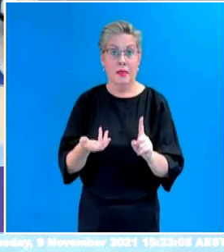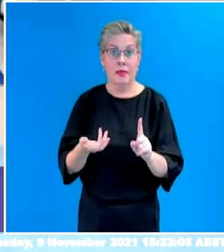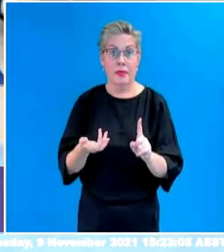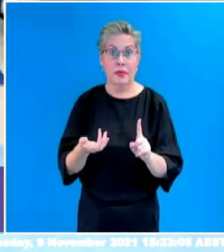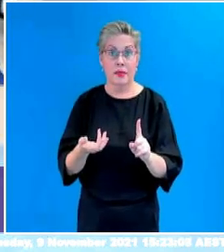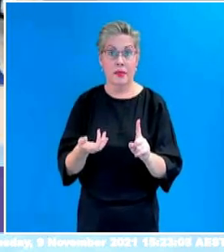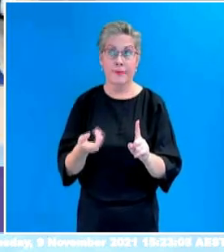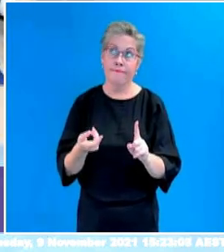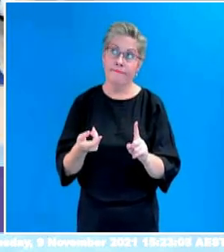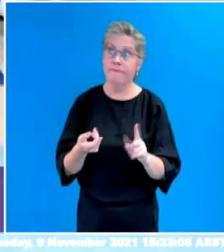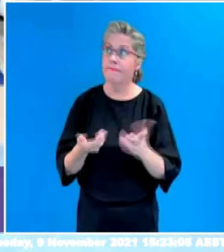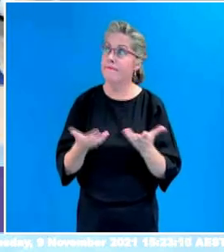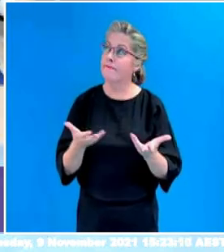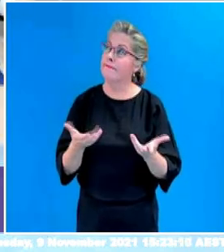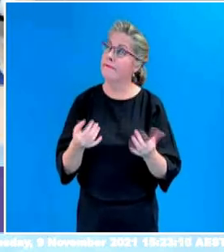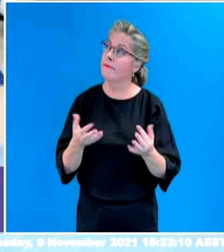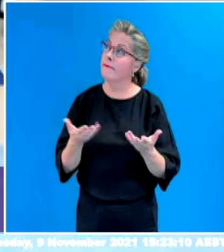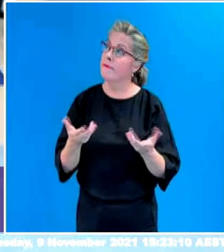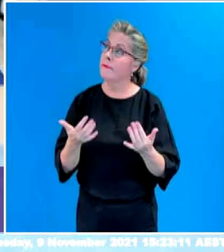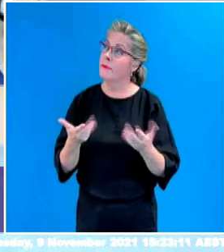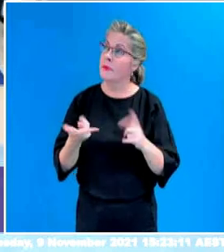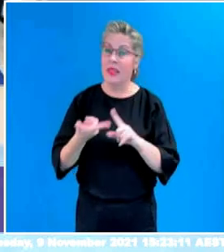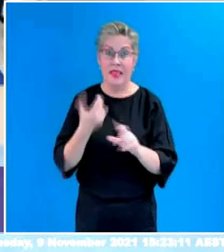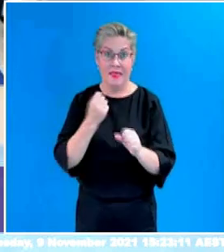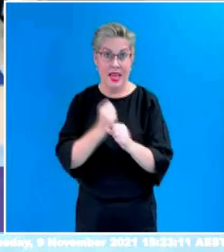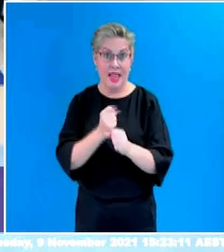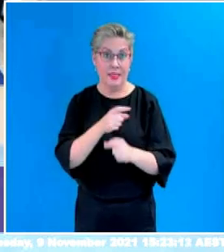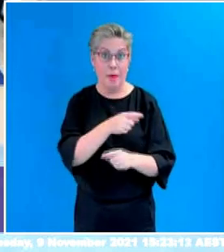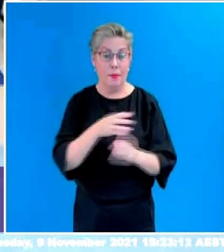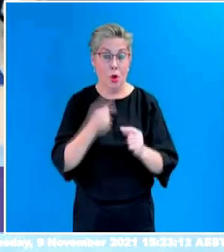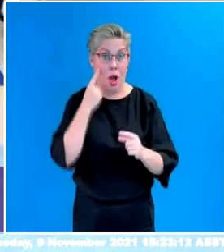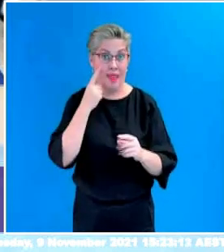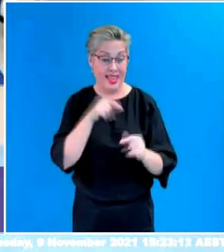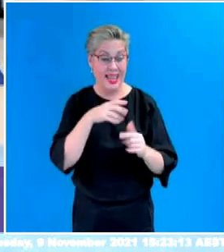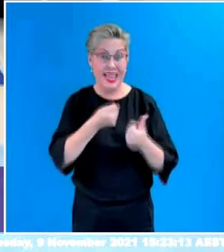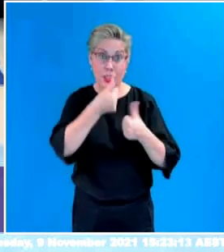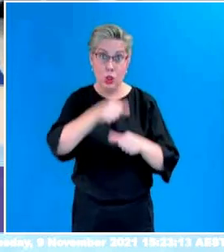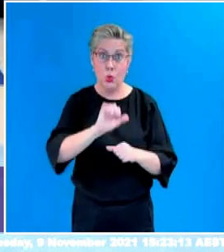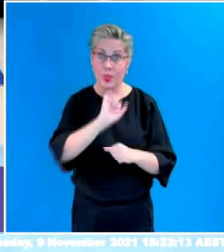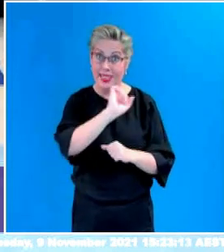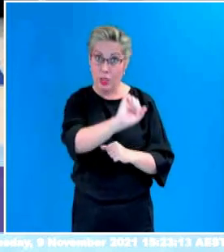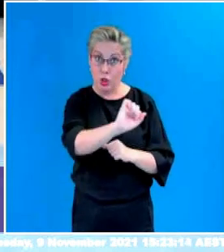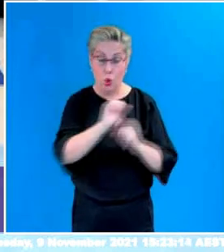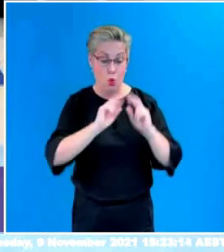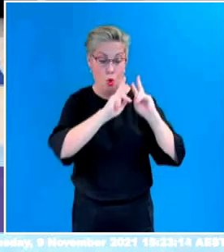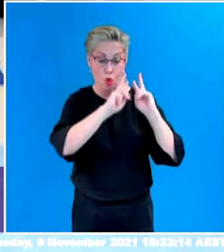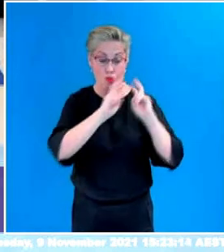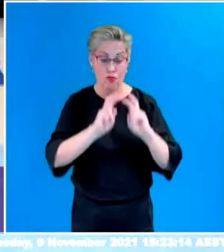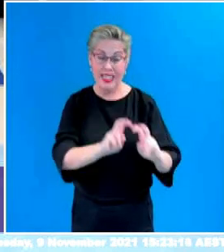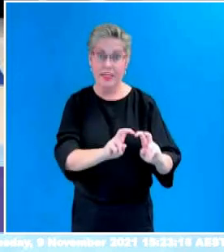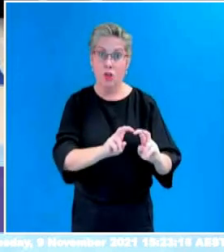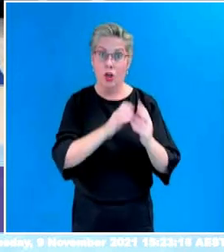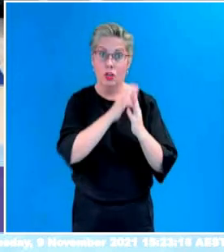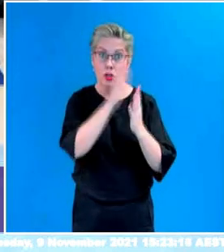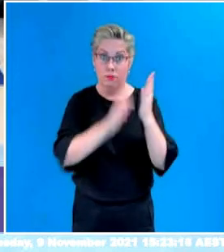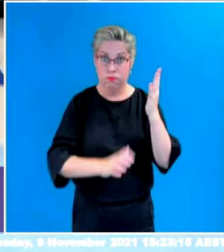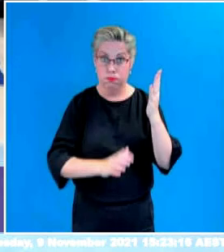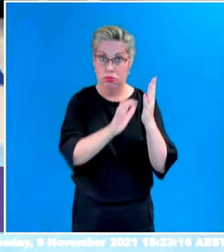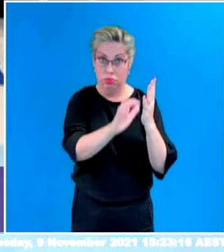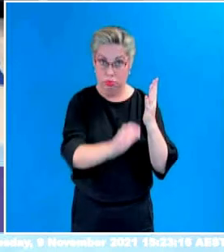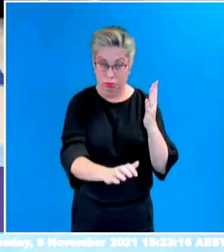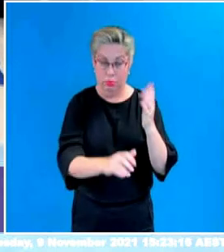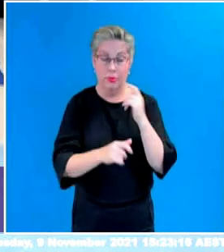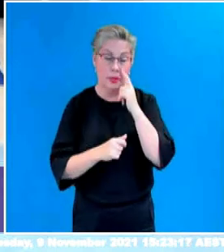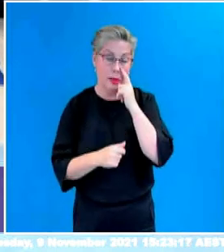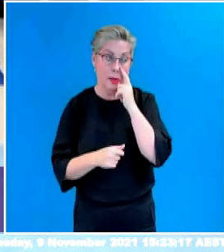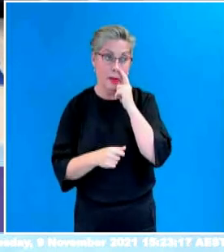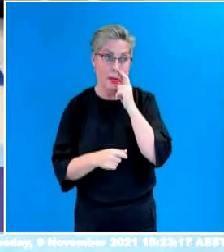is the example that Rosemary and Therese use in their publication, the research